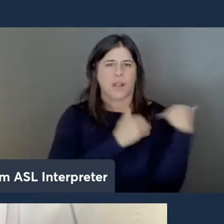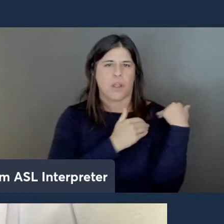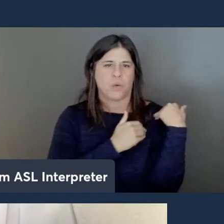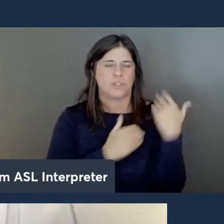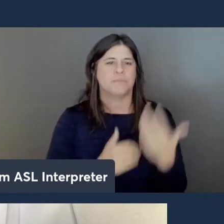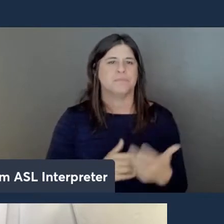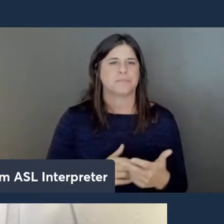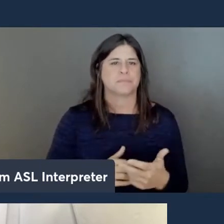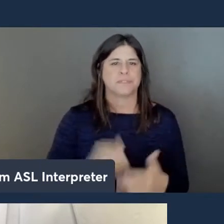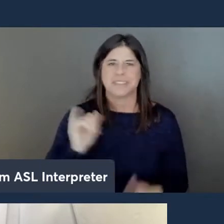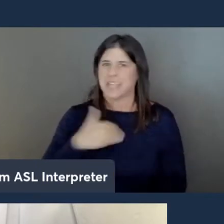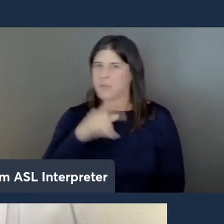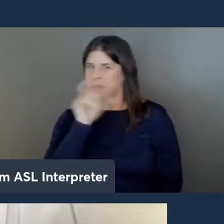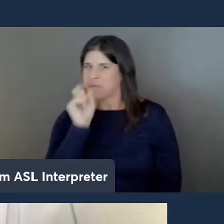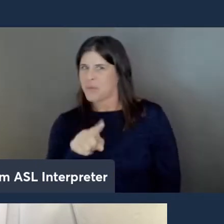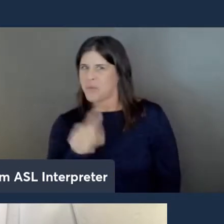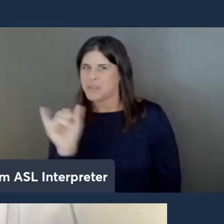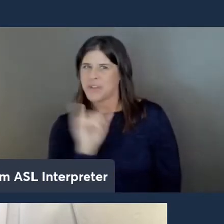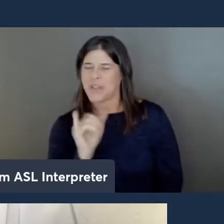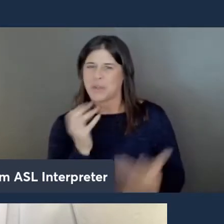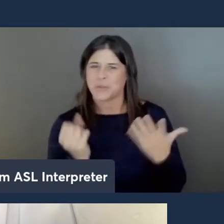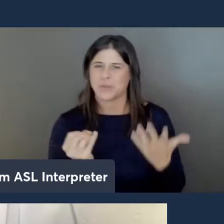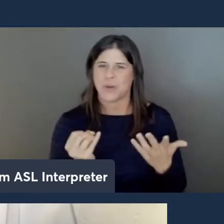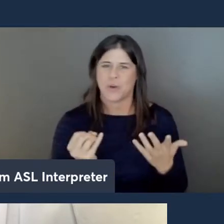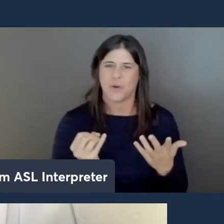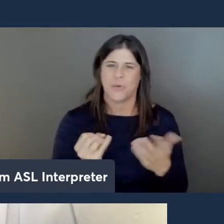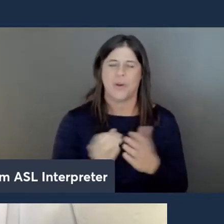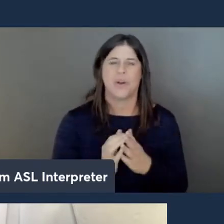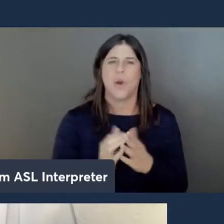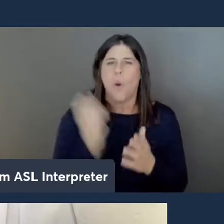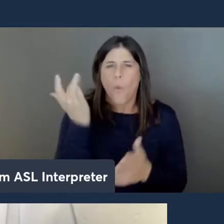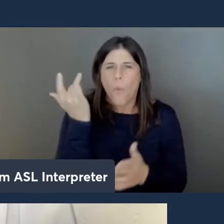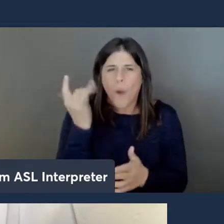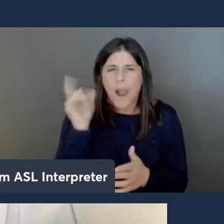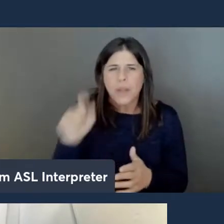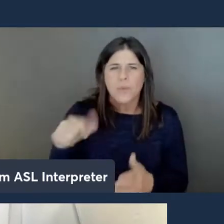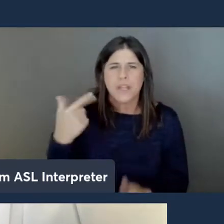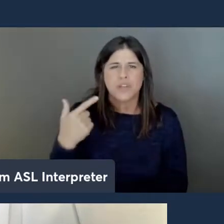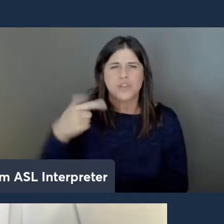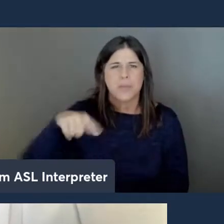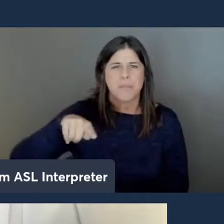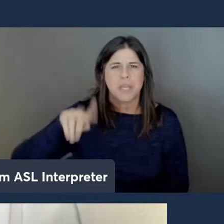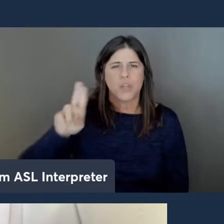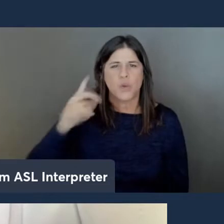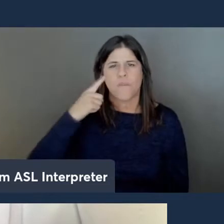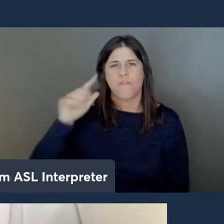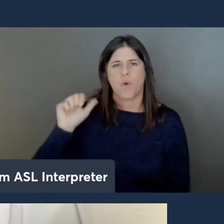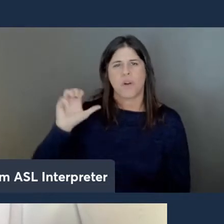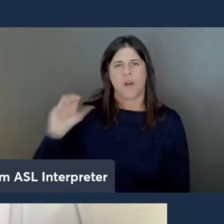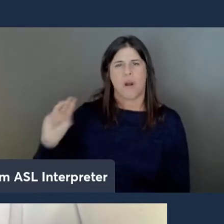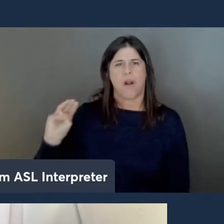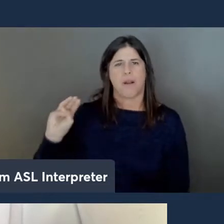That was my question. Like so but why do we need a GPU in an ARM-based instance? So maybe you can tell us, well,